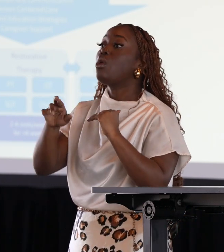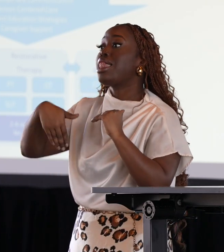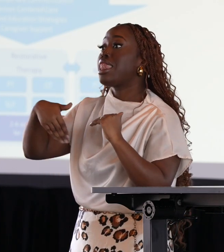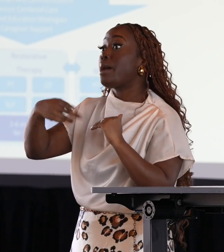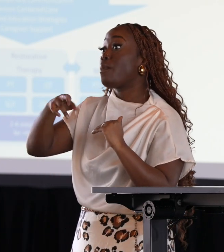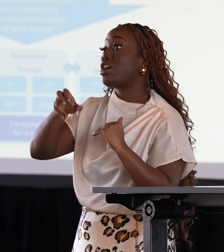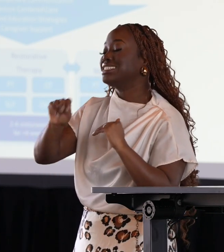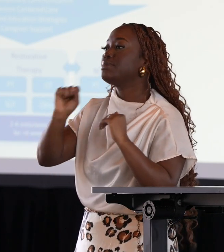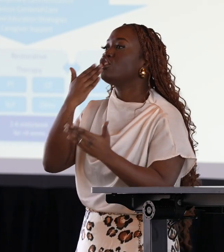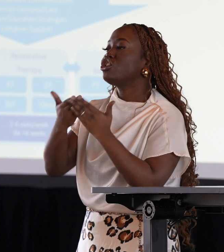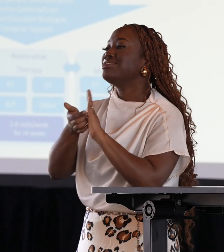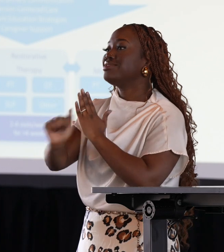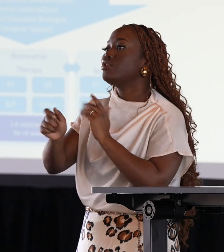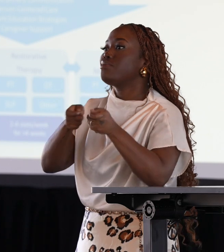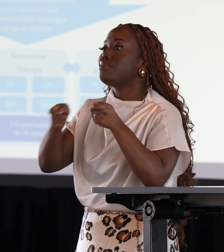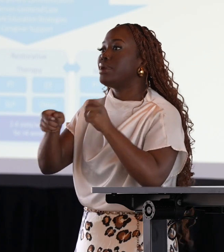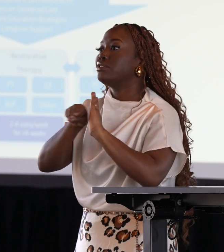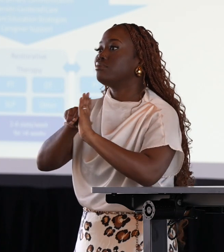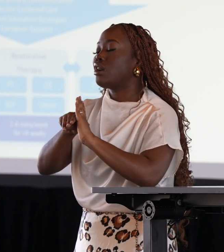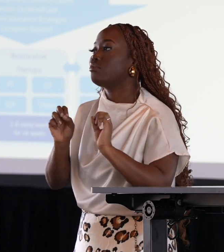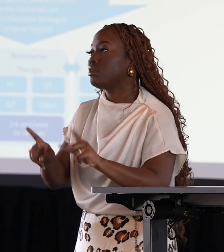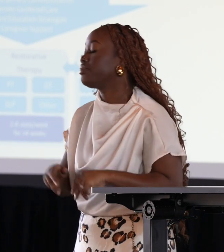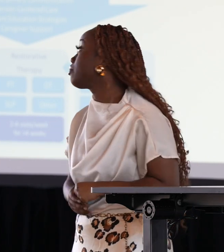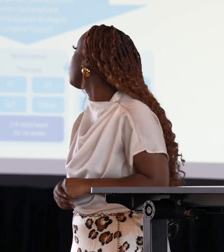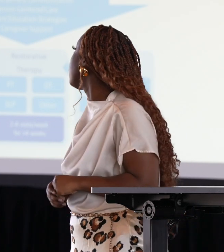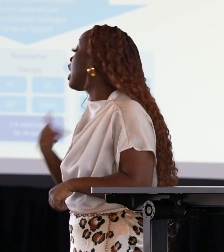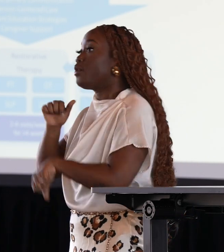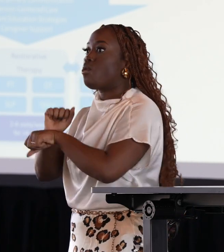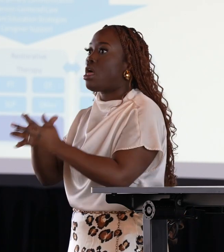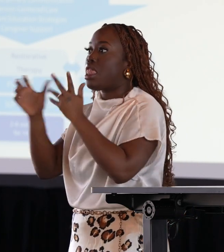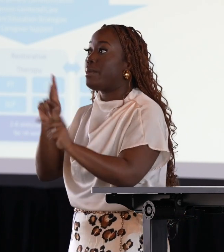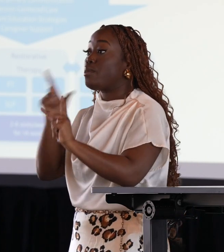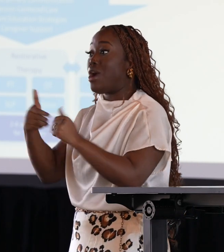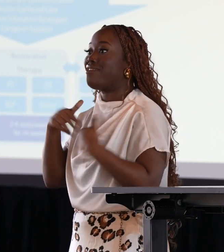good place for that skilled maintenance model, okay? And working a lot with people with ALS, we spend a lot of time in